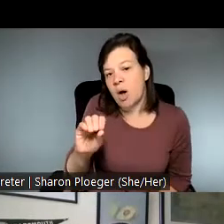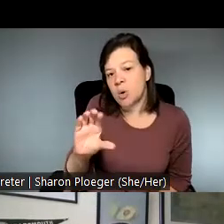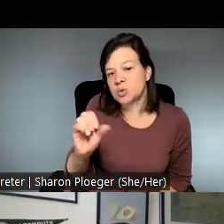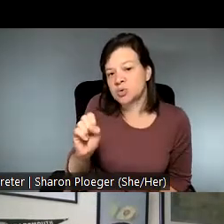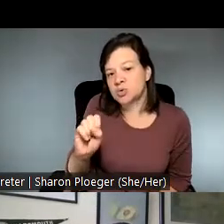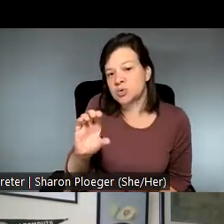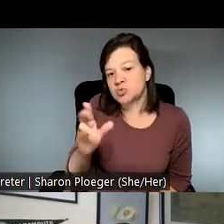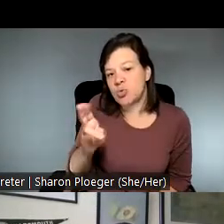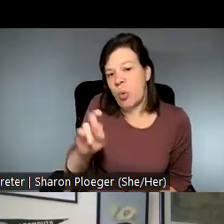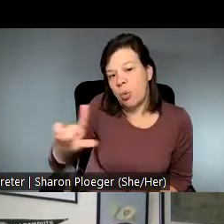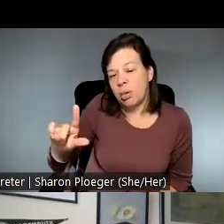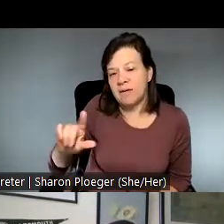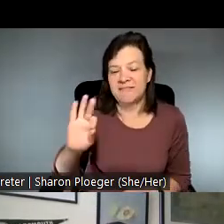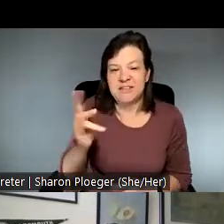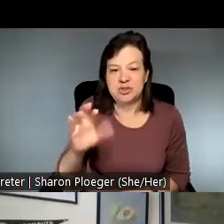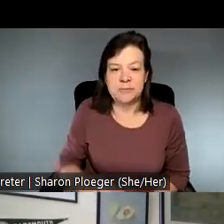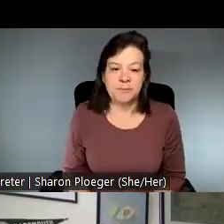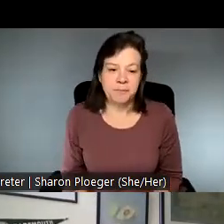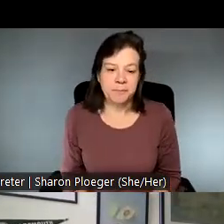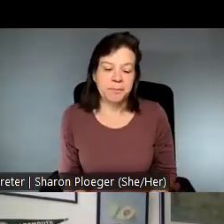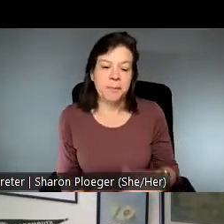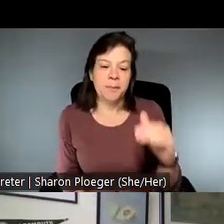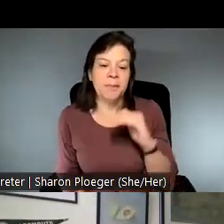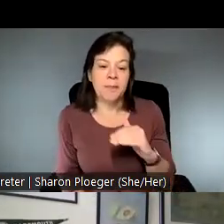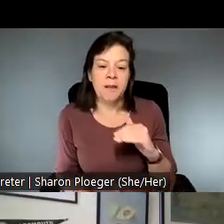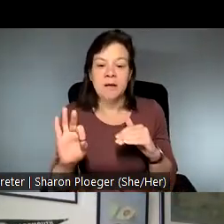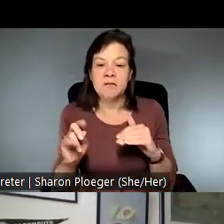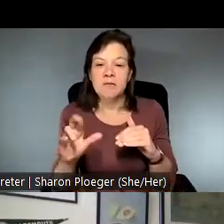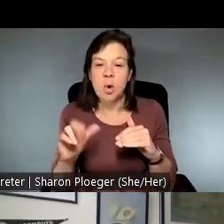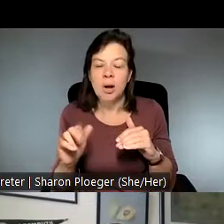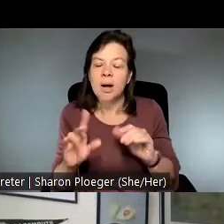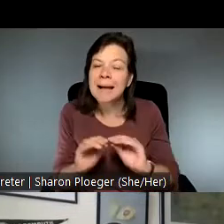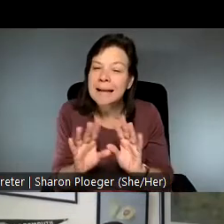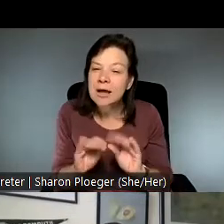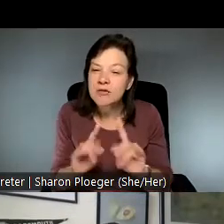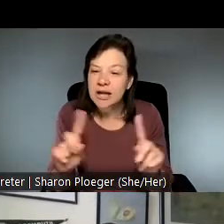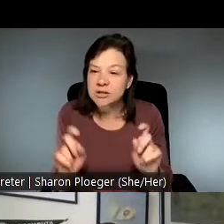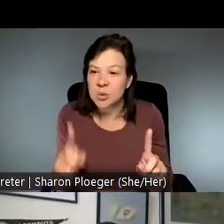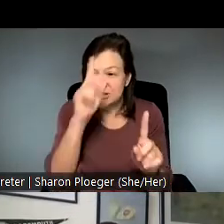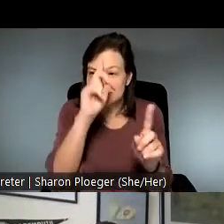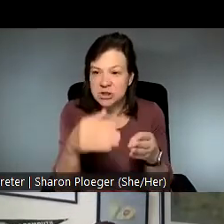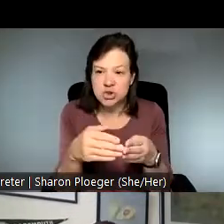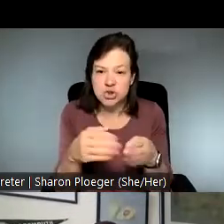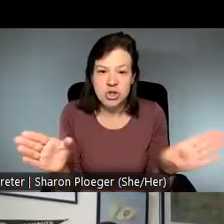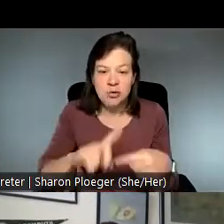Nice. And then we also had a clarification question just generally about the Braille display.